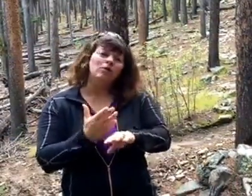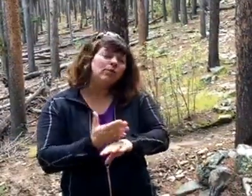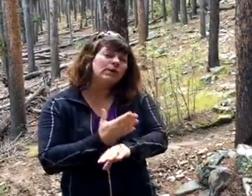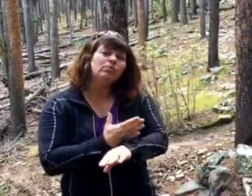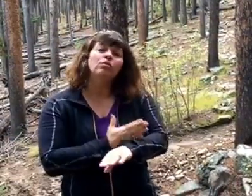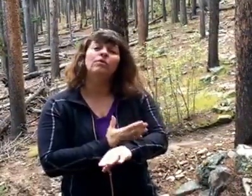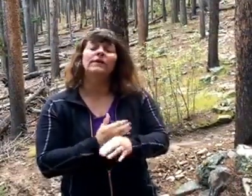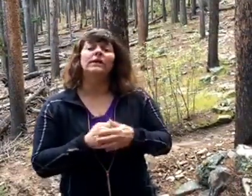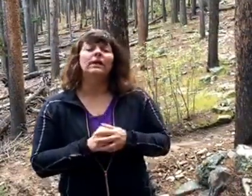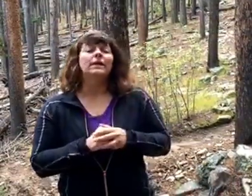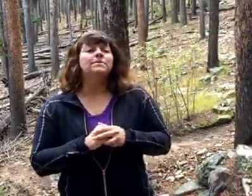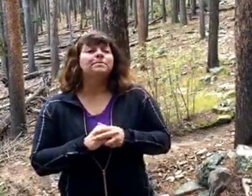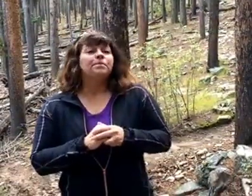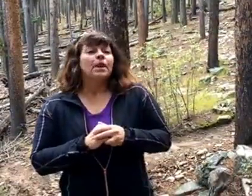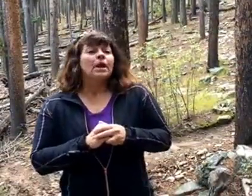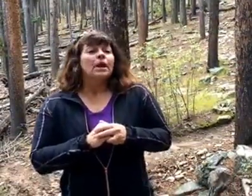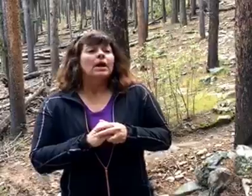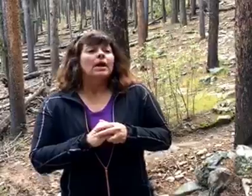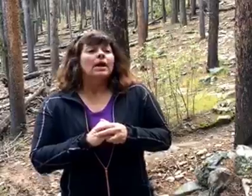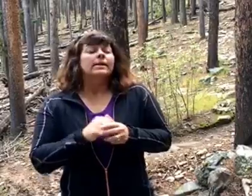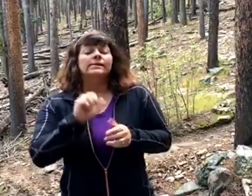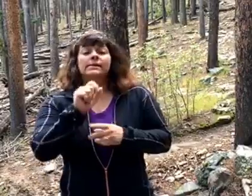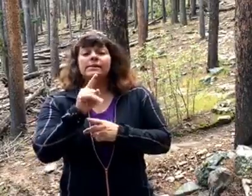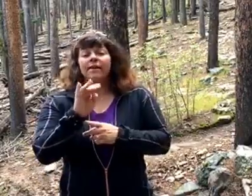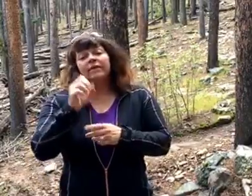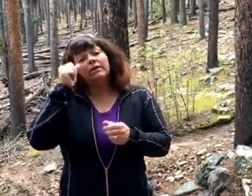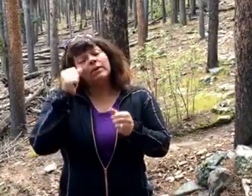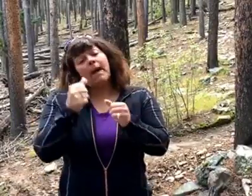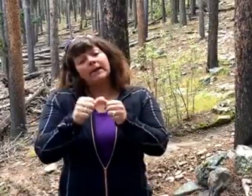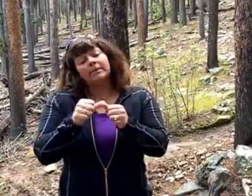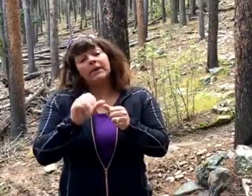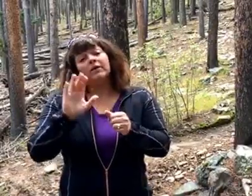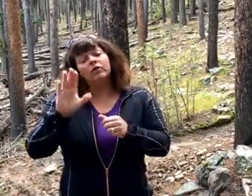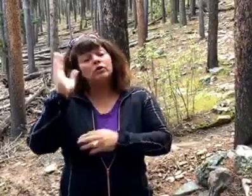could we improve it Stephanie reminded me of her